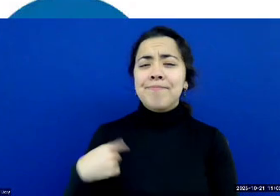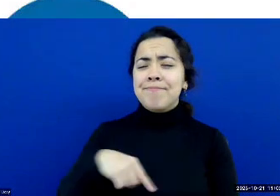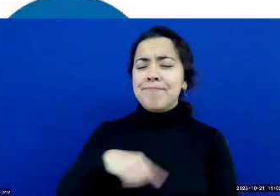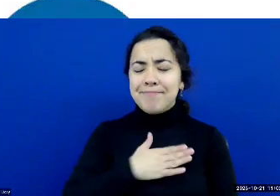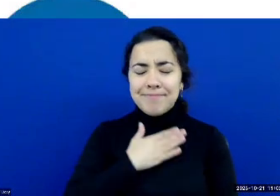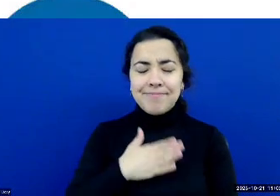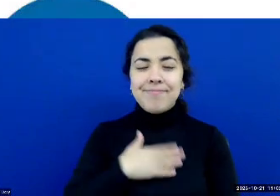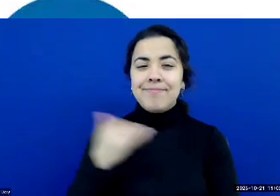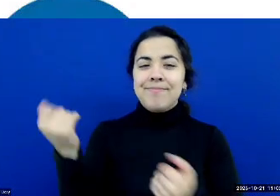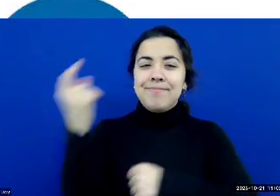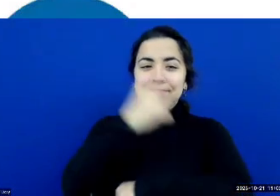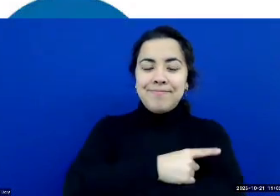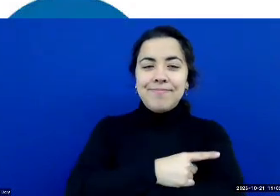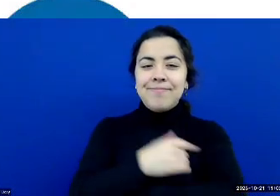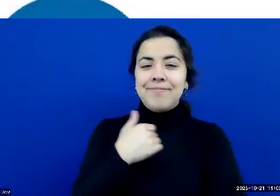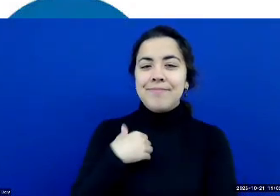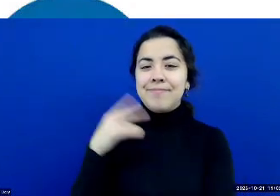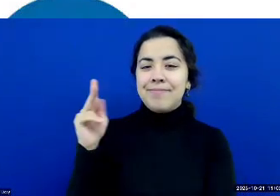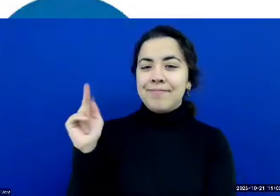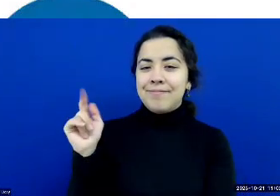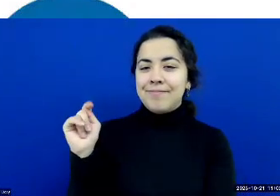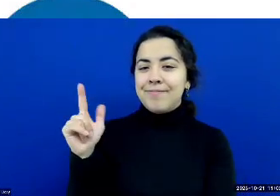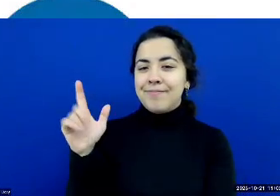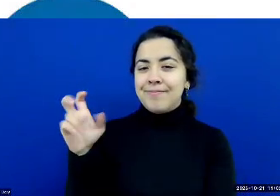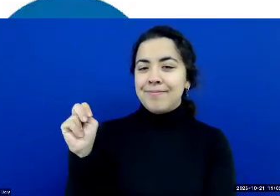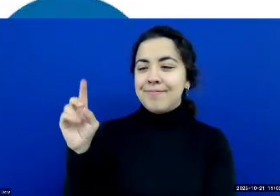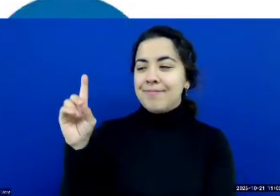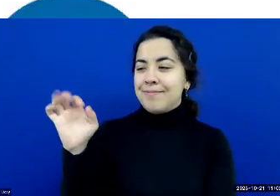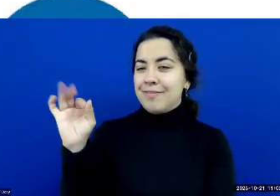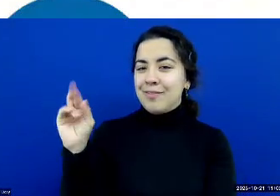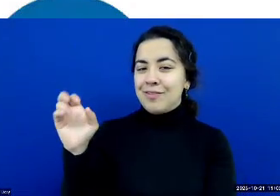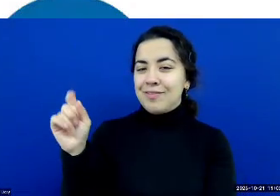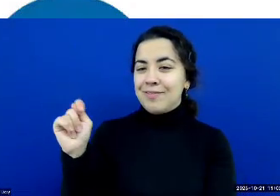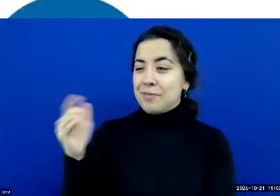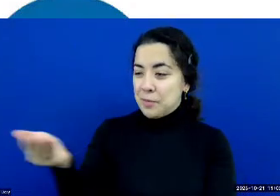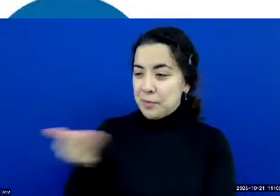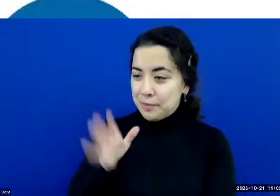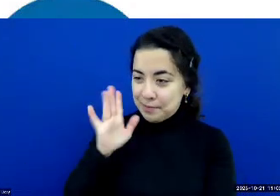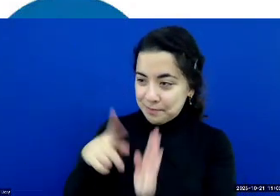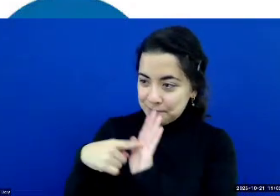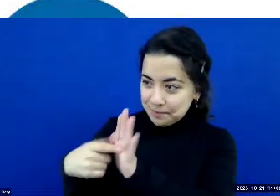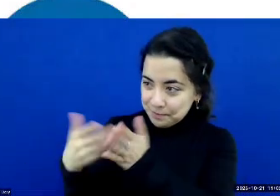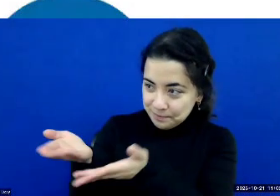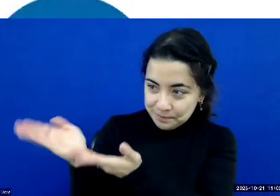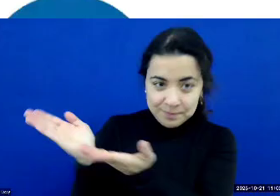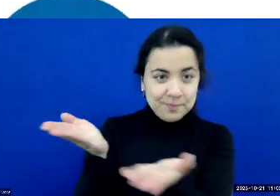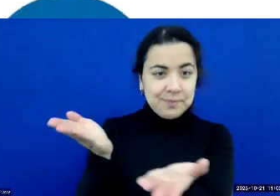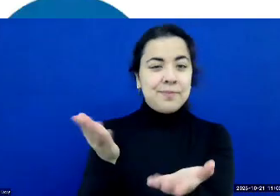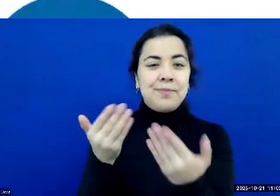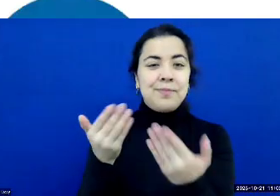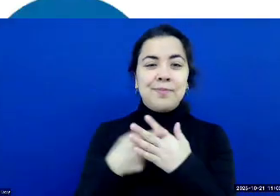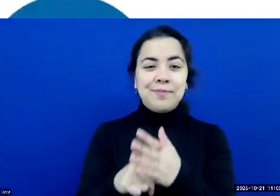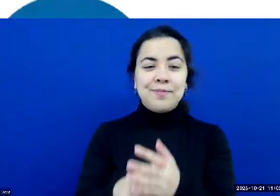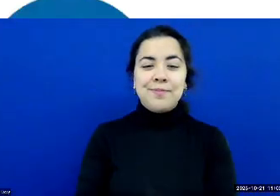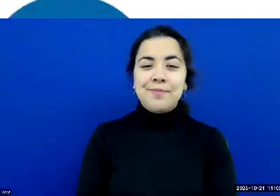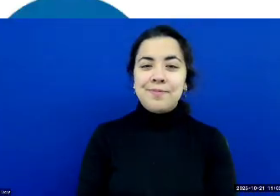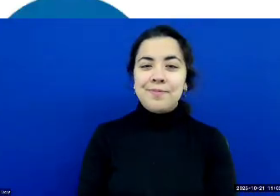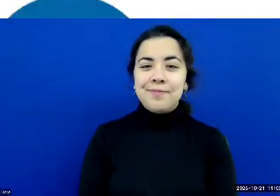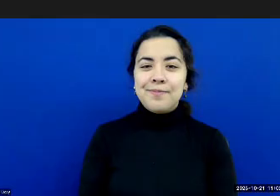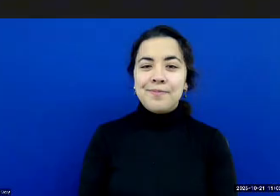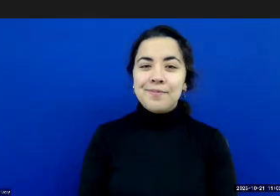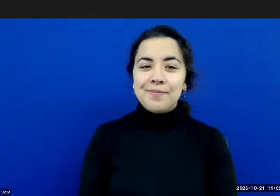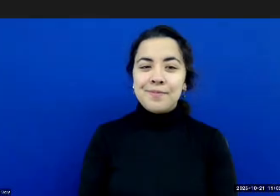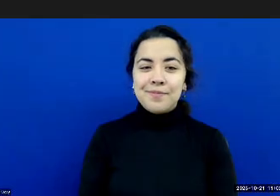Rachel Paul, IAAP: So we are very happy today to have Kathleen DeForest with us, so welcome, Kathleen. I'm going to turn it over to you to get us started. Thank you.